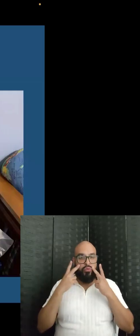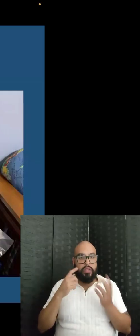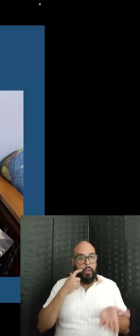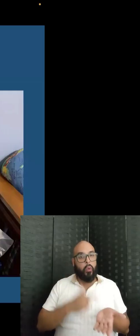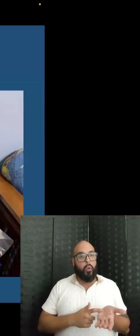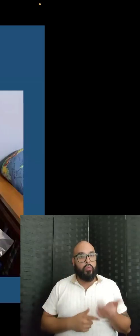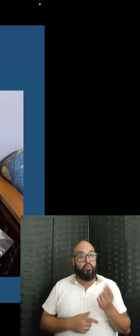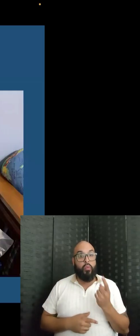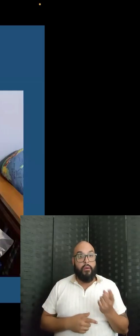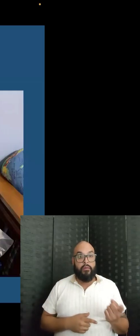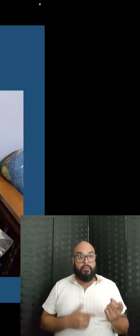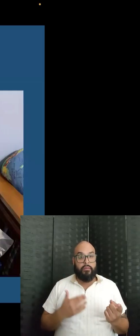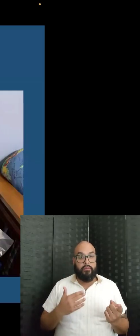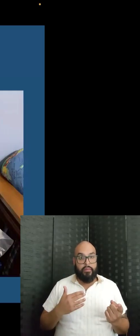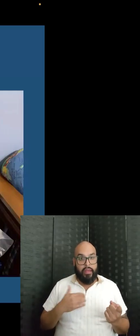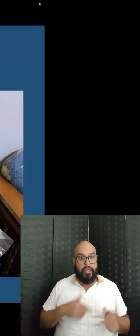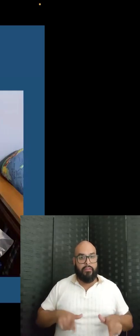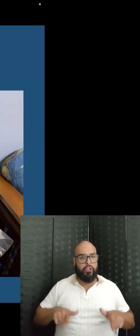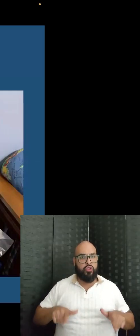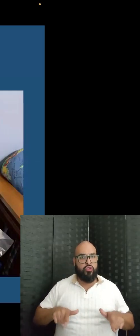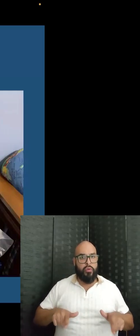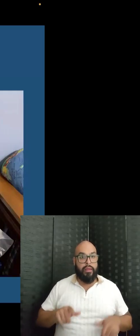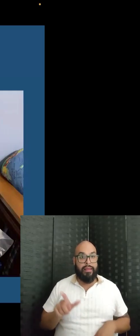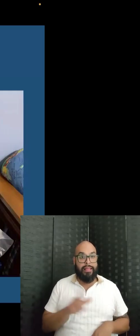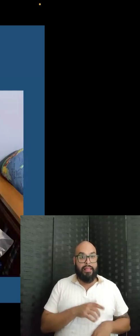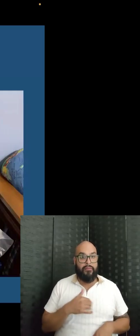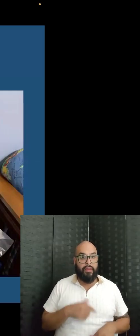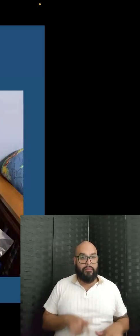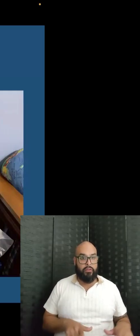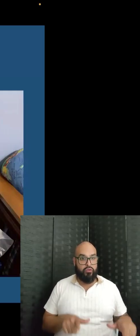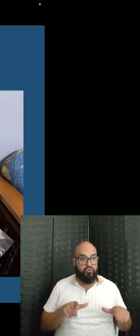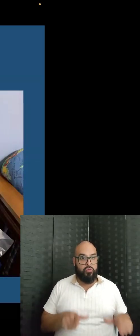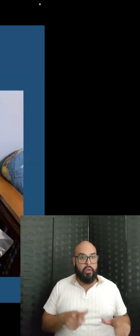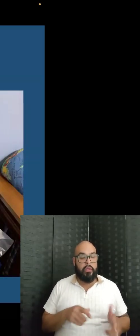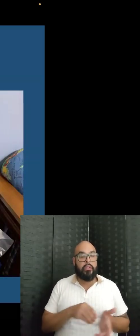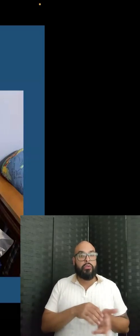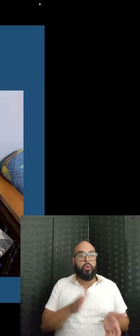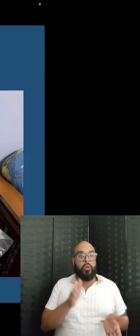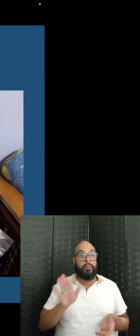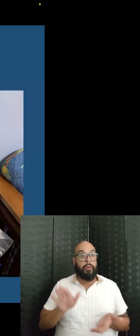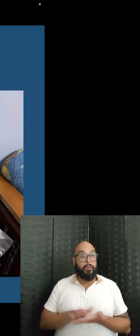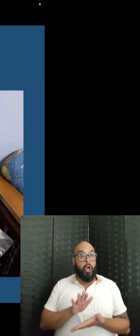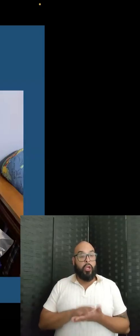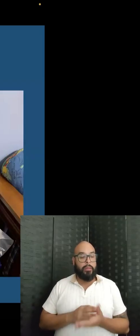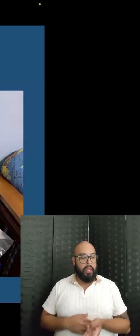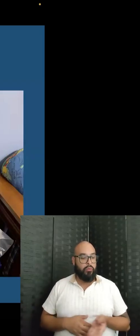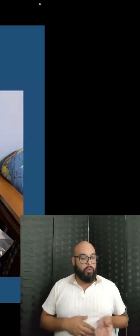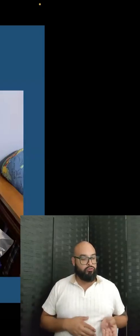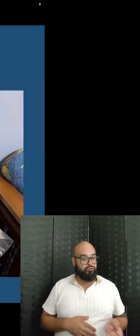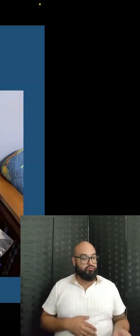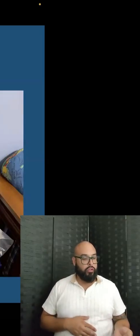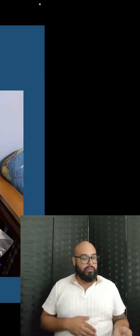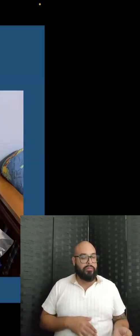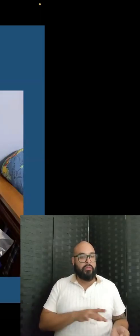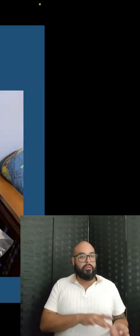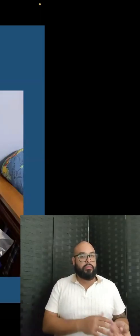The one on the left has a tray that a student would put their document they're trying to read on, and it would project to the screen in a magnified way.